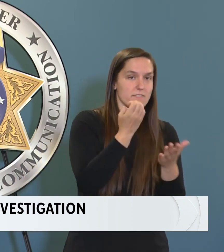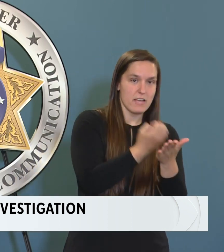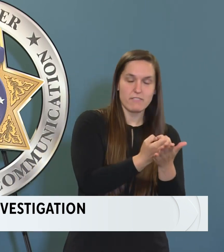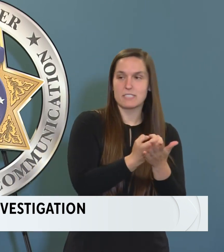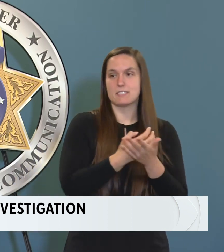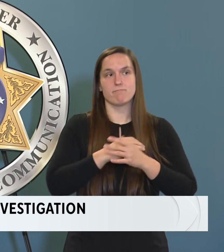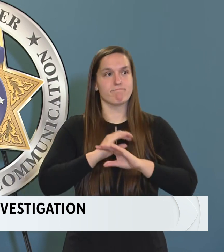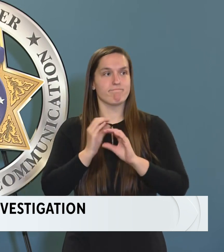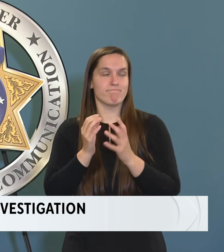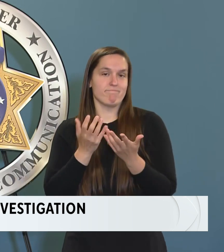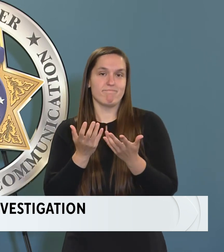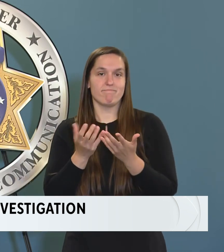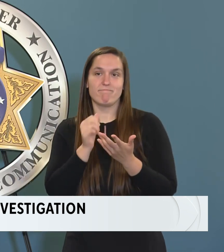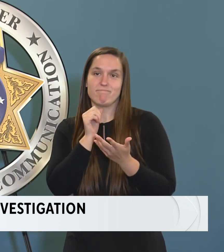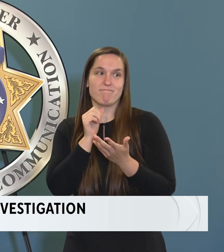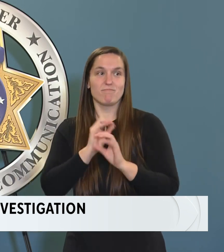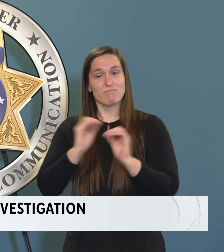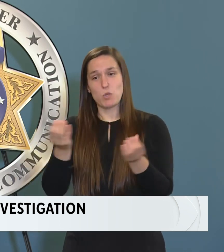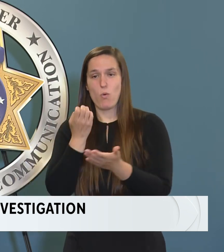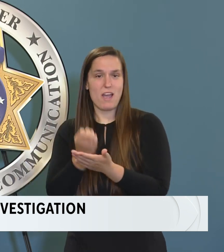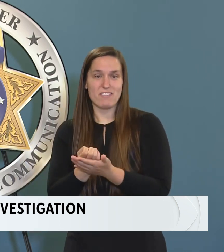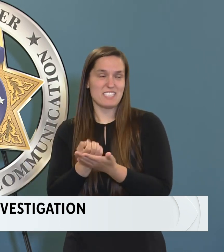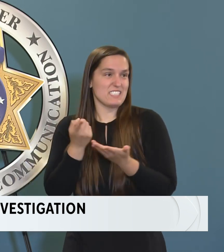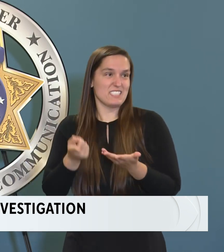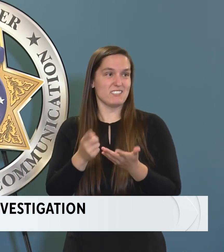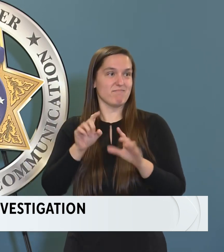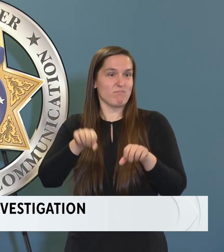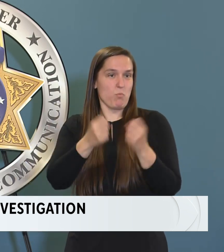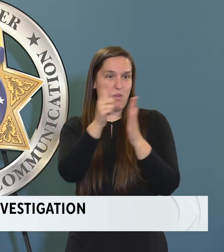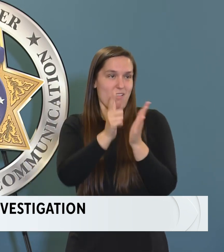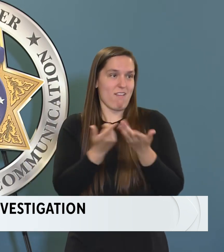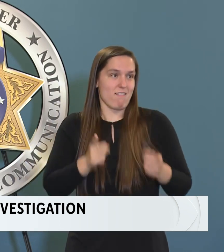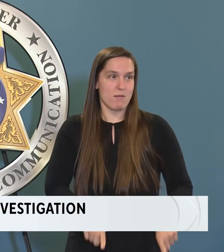ORIGIN OF THE MARSHALL FIRE. THE DECISION OF THE DISTRICT ATTORNEY'S OFFICE WHICH IS THAT